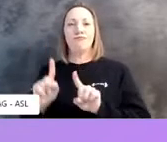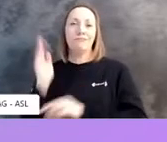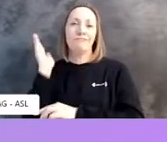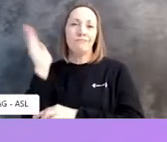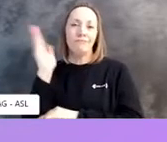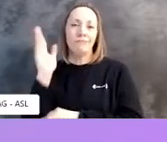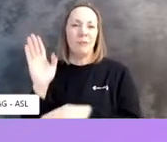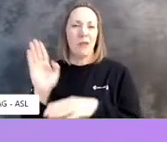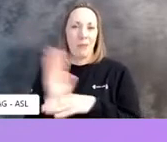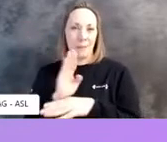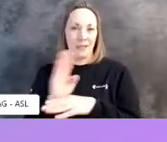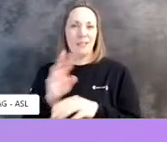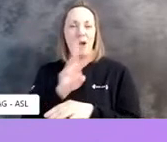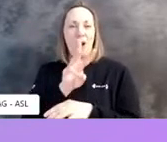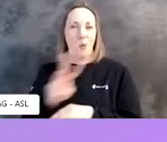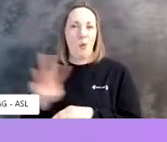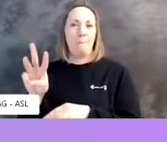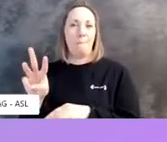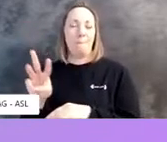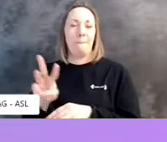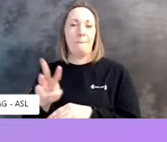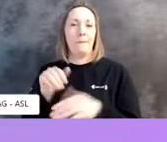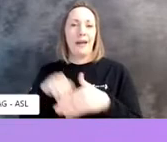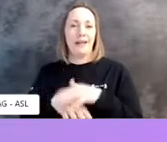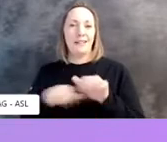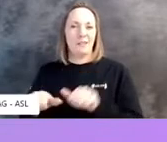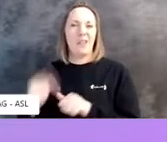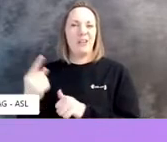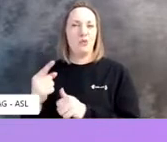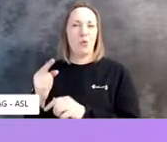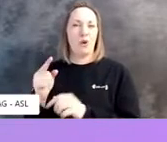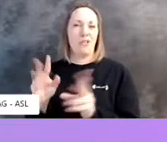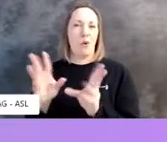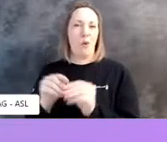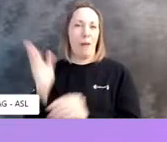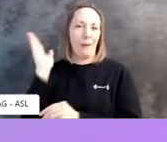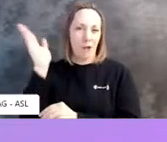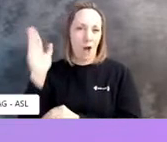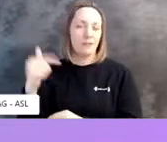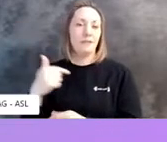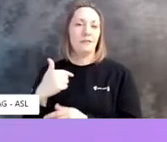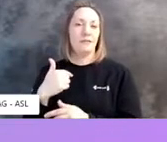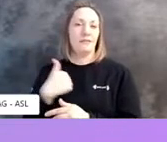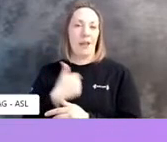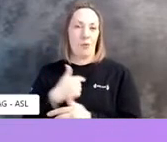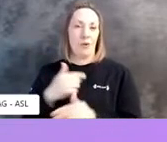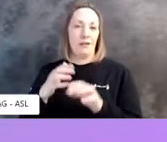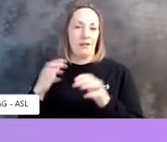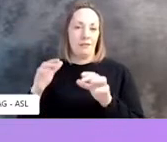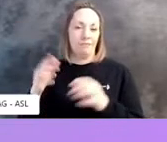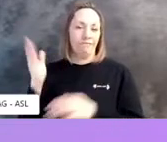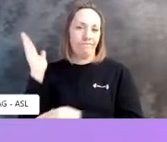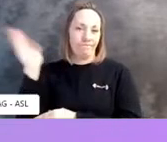program of capacity. It was this month last myself and year that Jerry Ellis with a presentation on the business